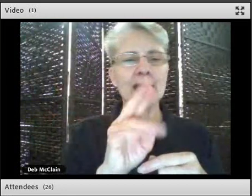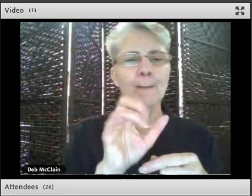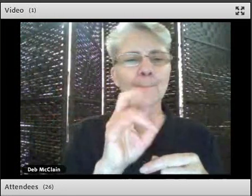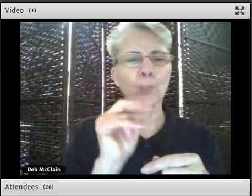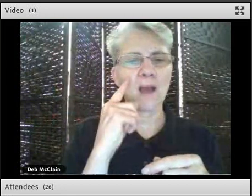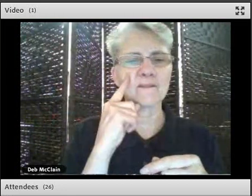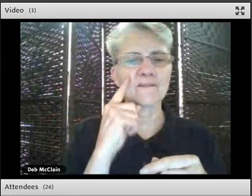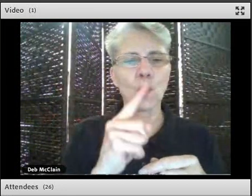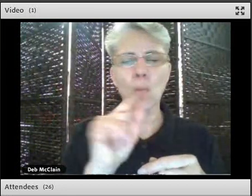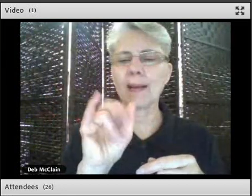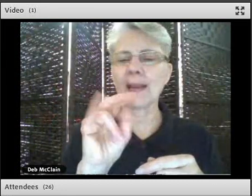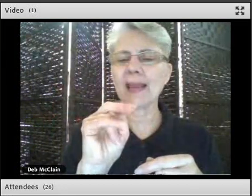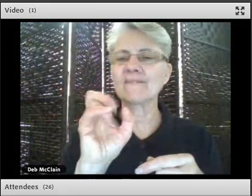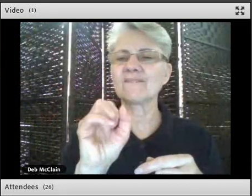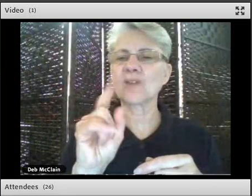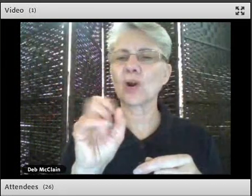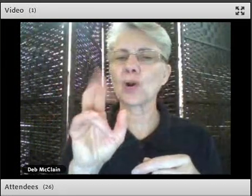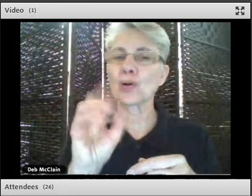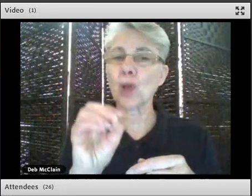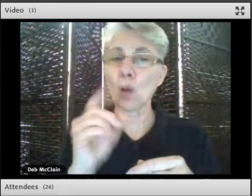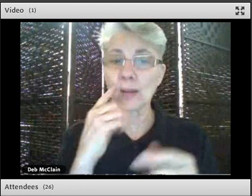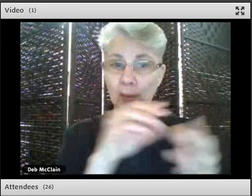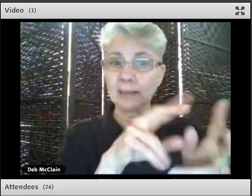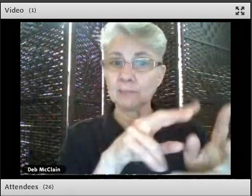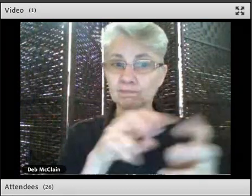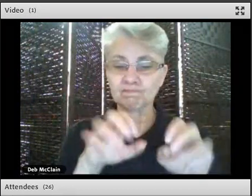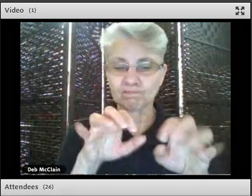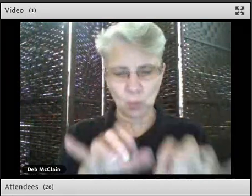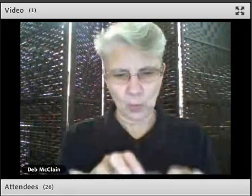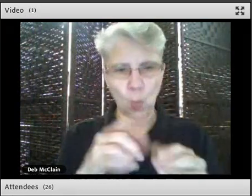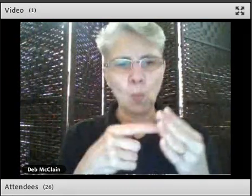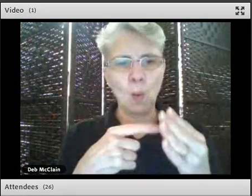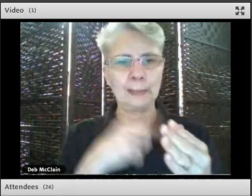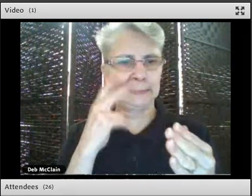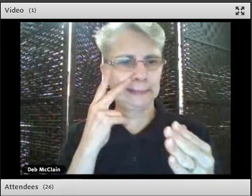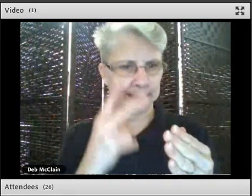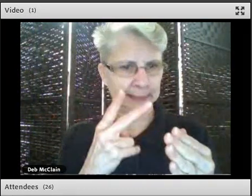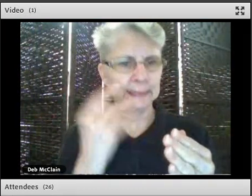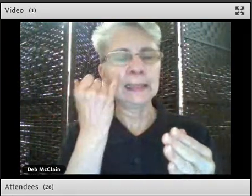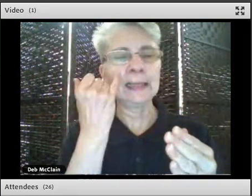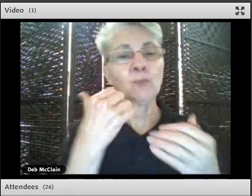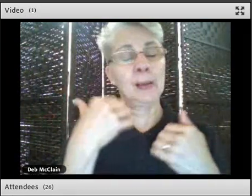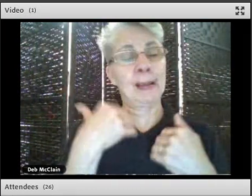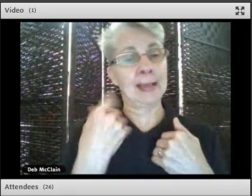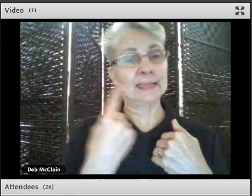So if we had something in front of this, like "a novel by J.K. Rowling,"